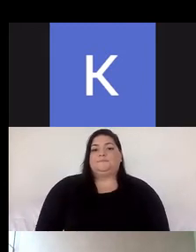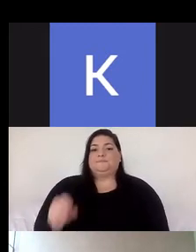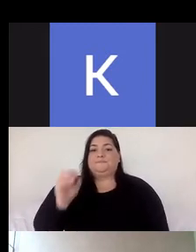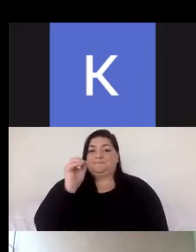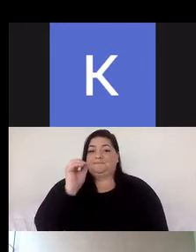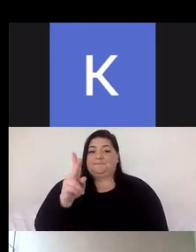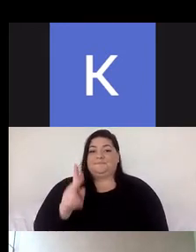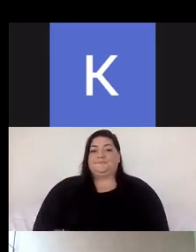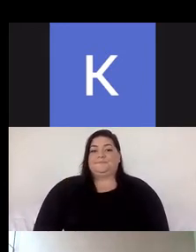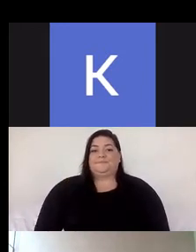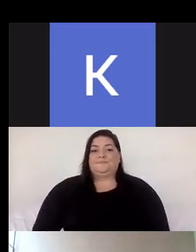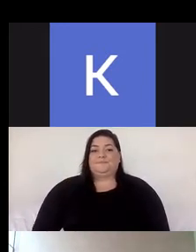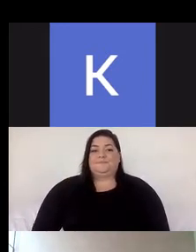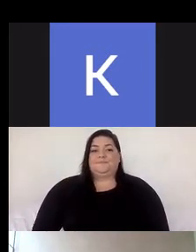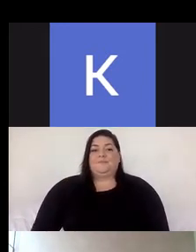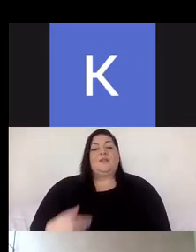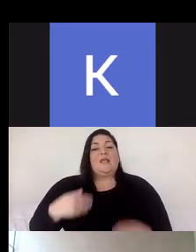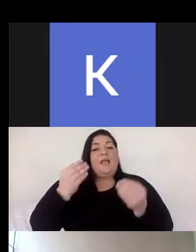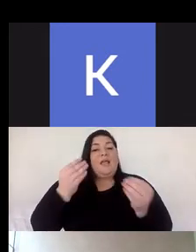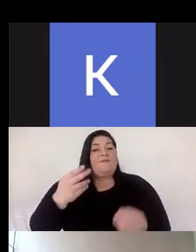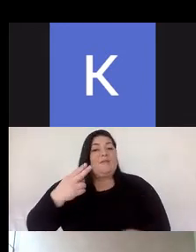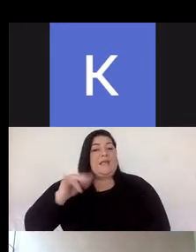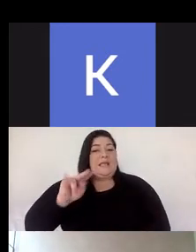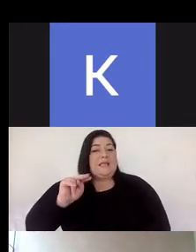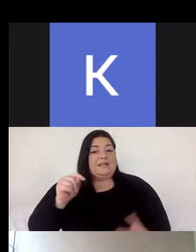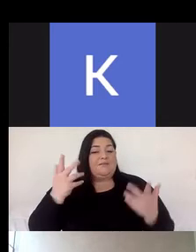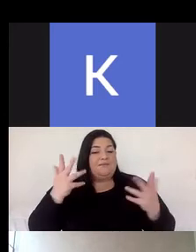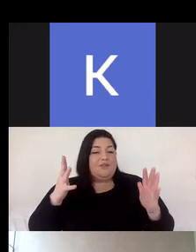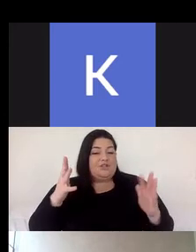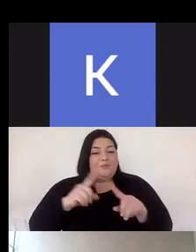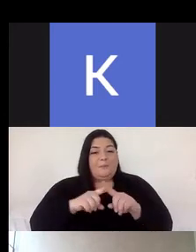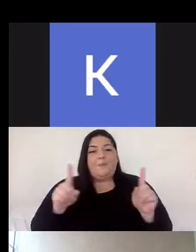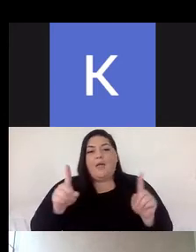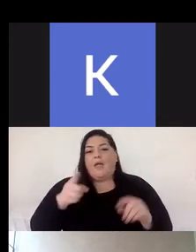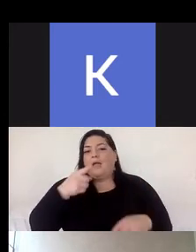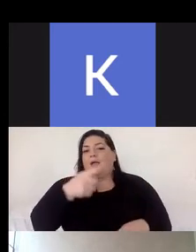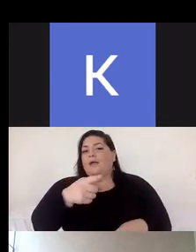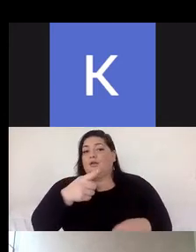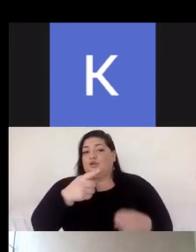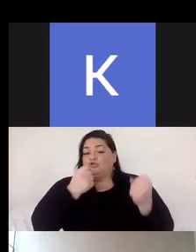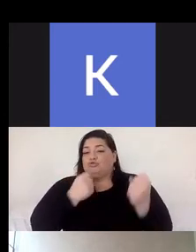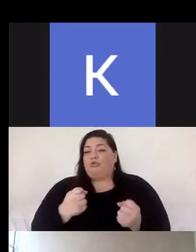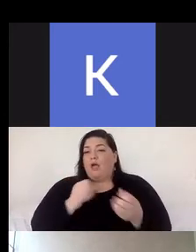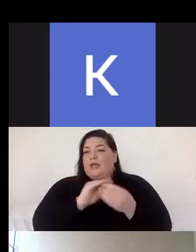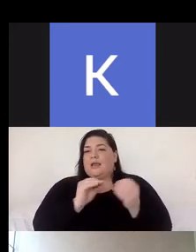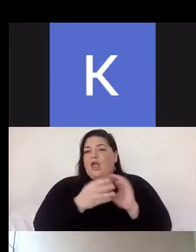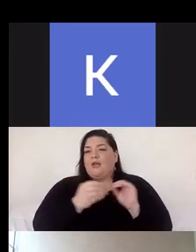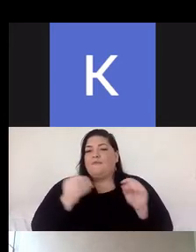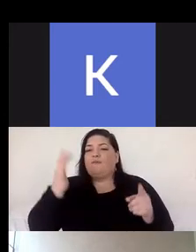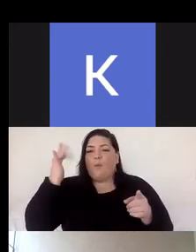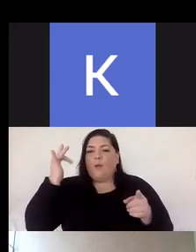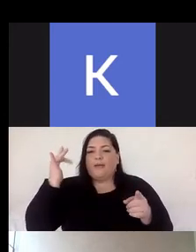We kind of gave you some hints here, but what do you think makes this a strong narrative?